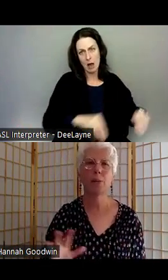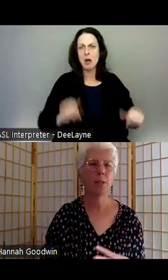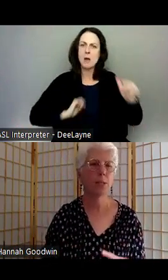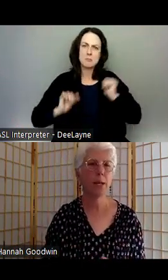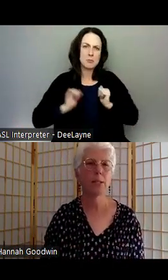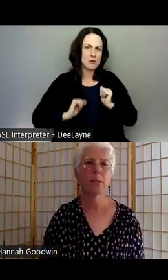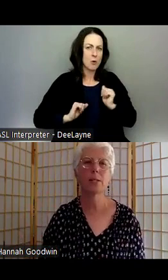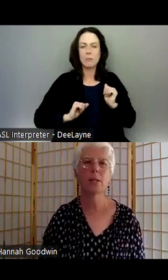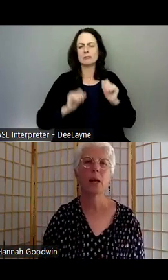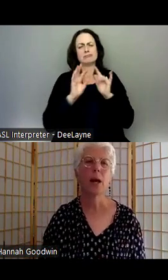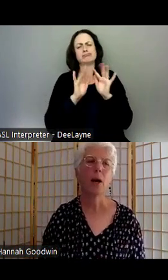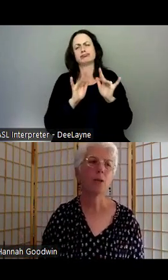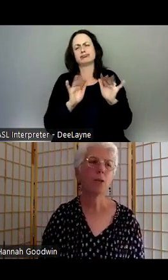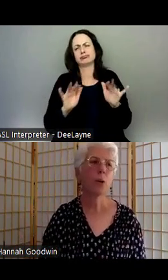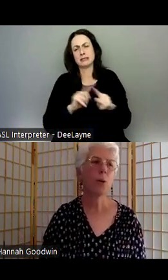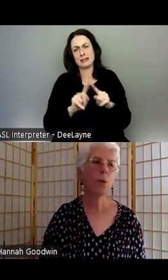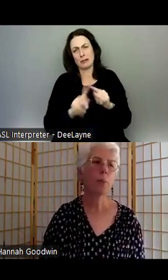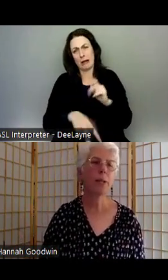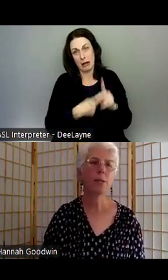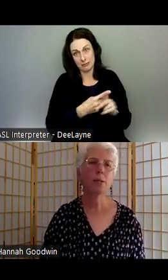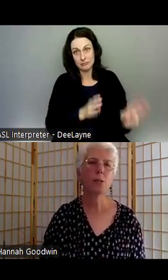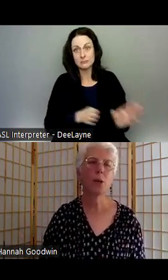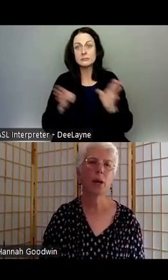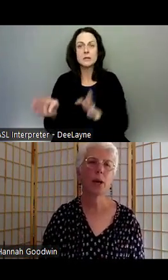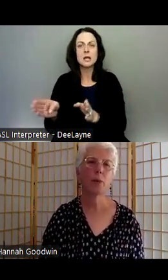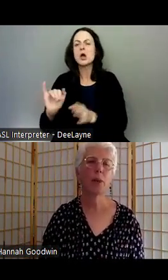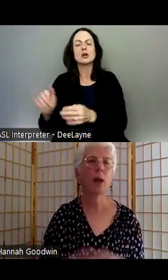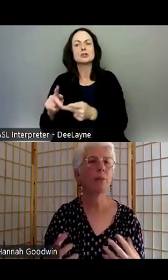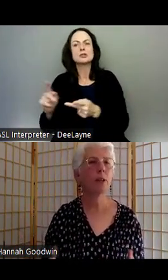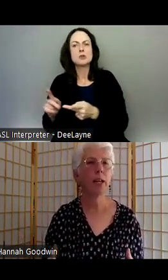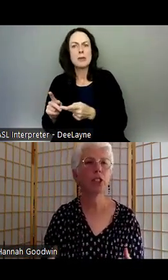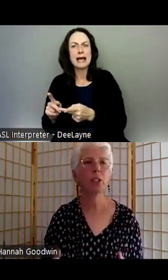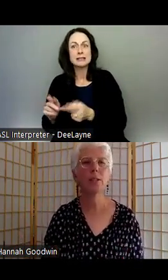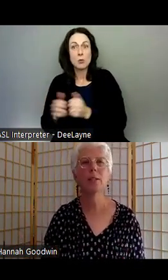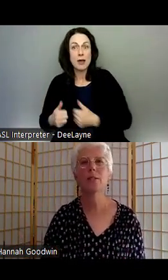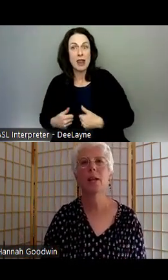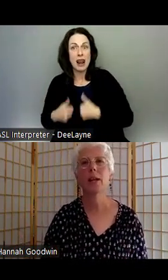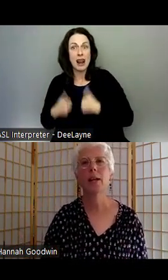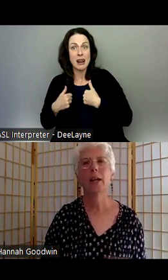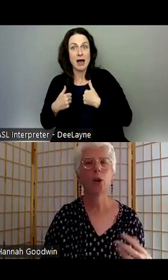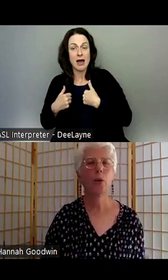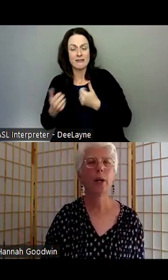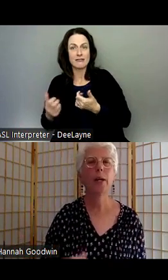shapes and sizes. Also places with live collections like aquariums,